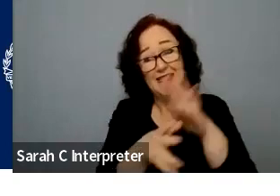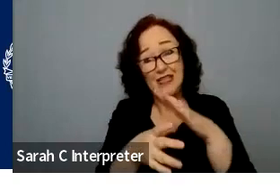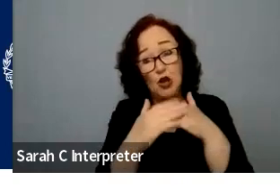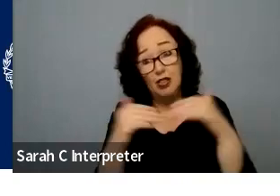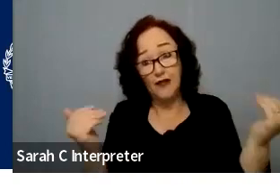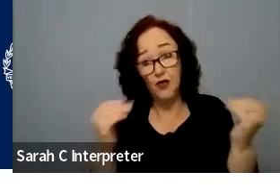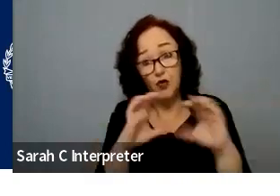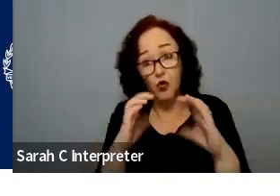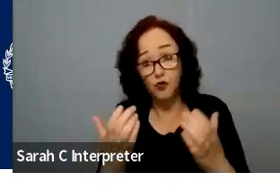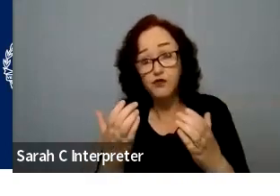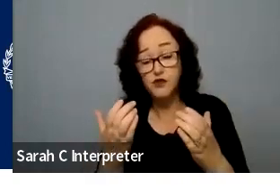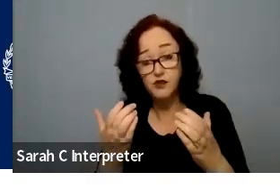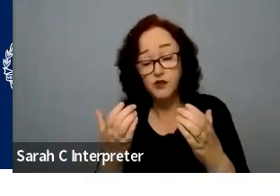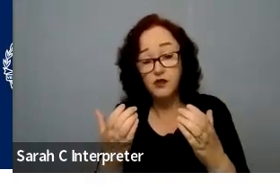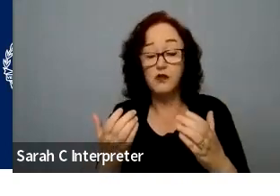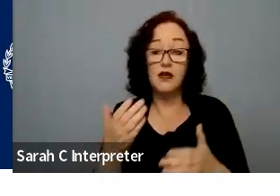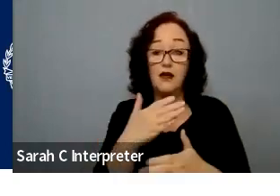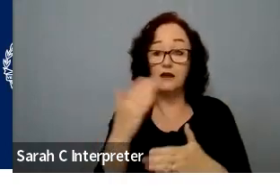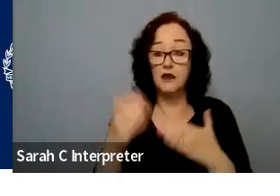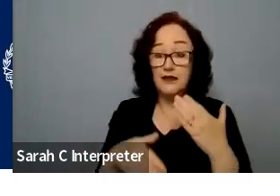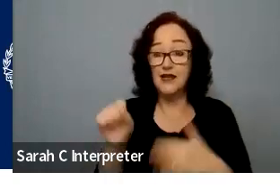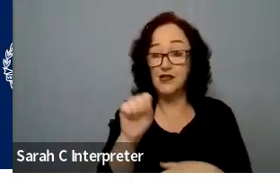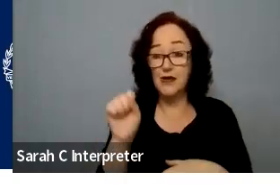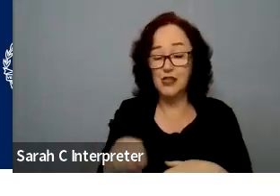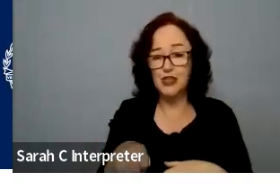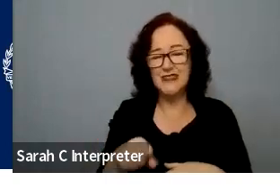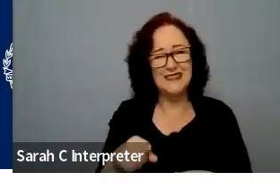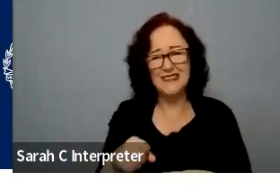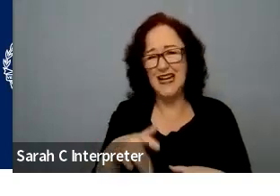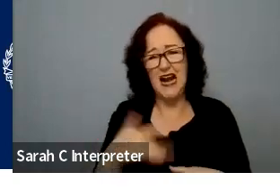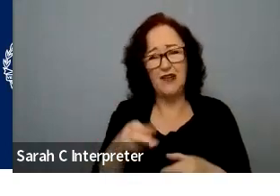the semesters of their program which is too late it should be earlier and it should not